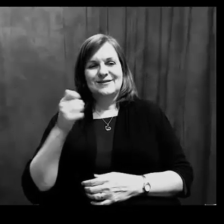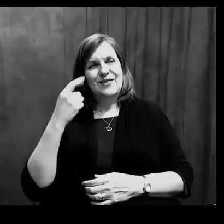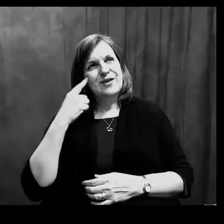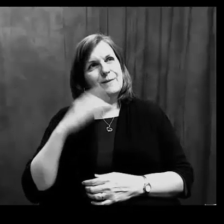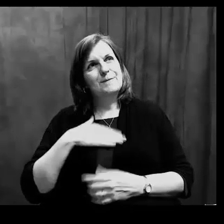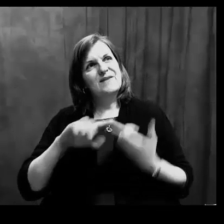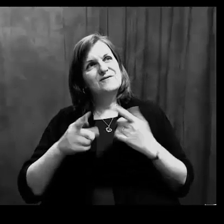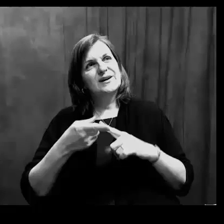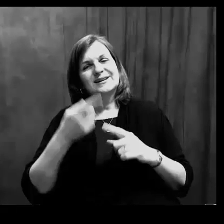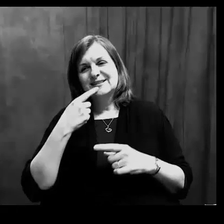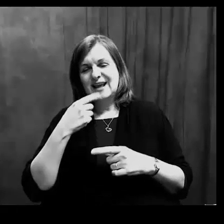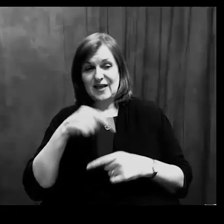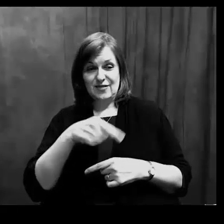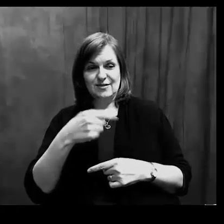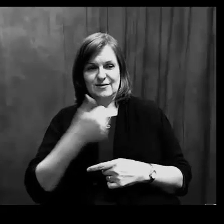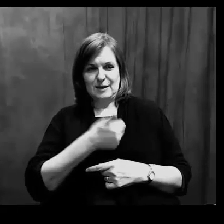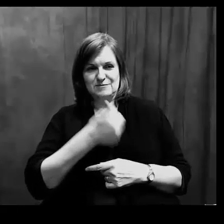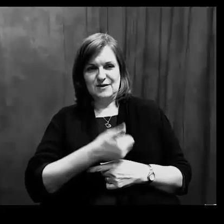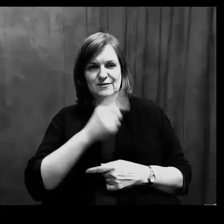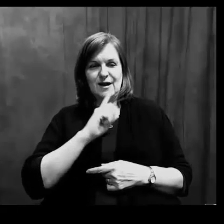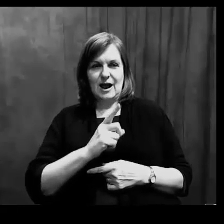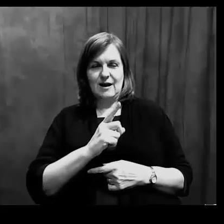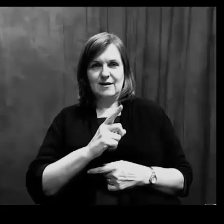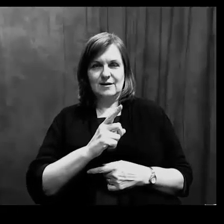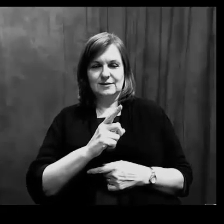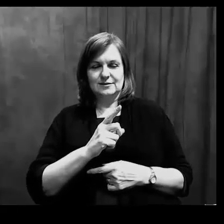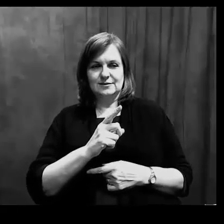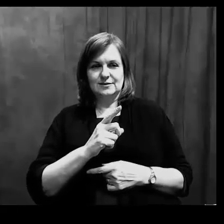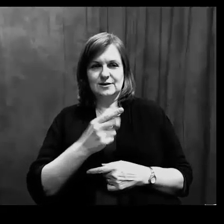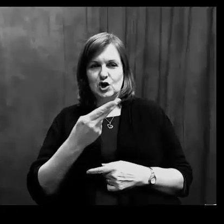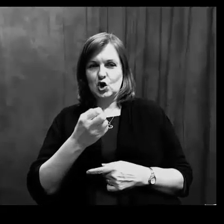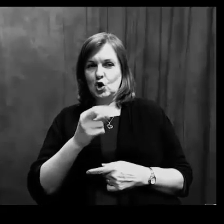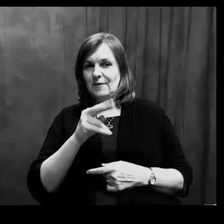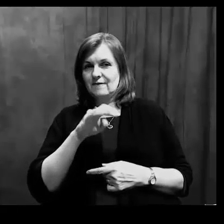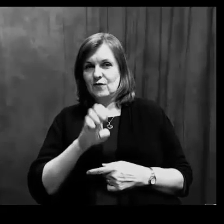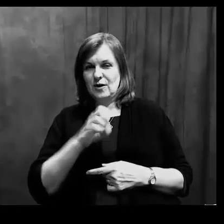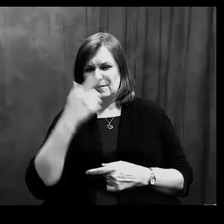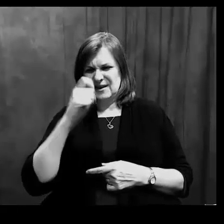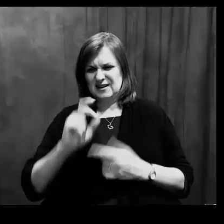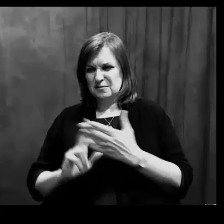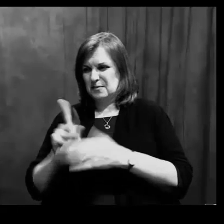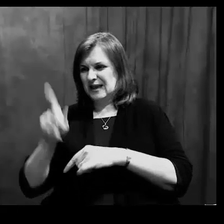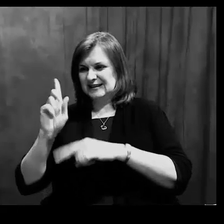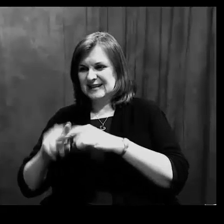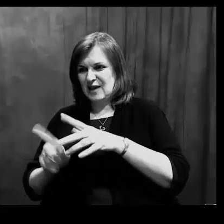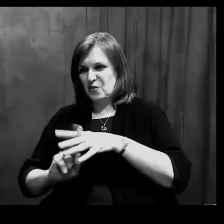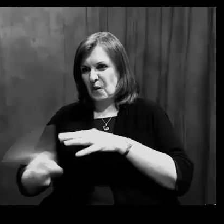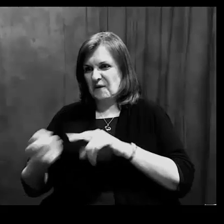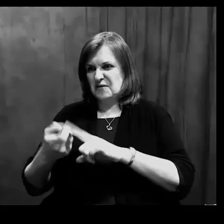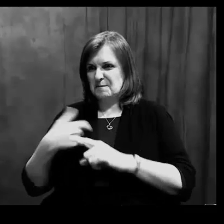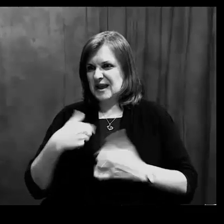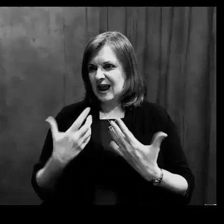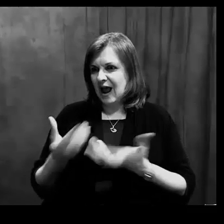I always have to think of my friends that say that they are herbivores [vegetarians] because plants can't run away! And I tell them